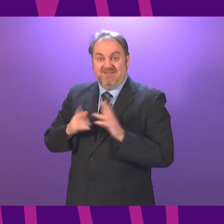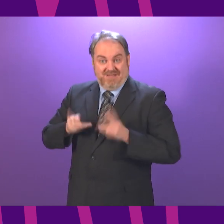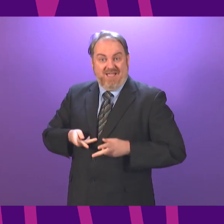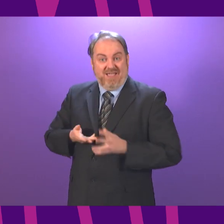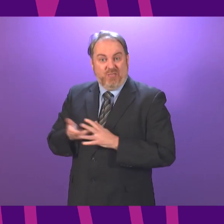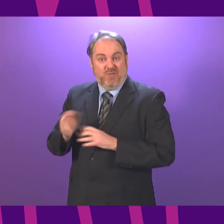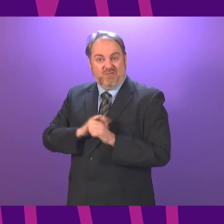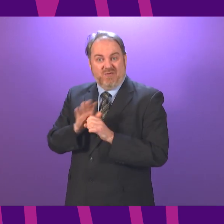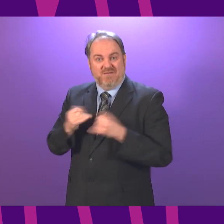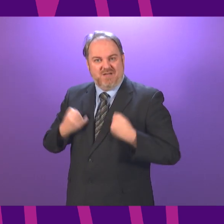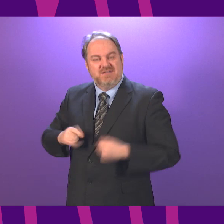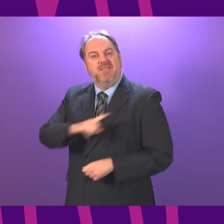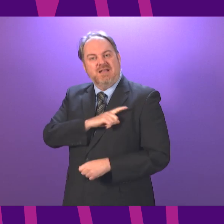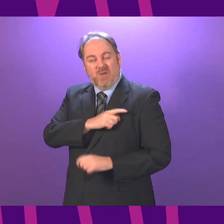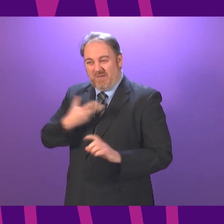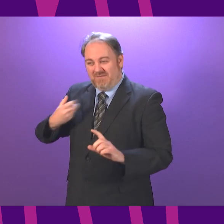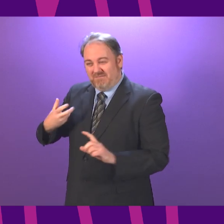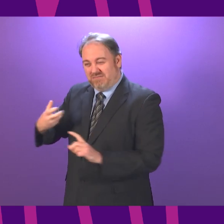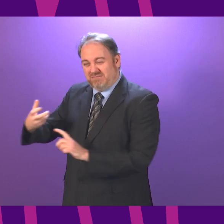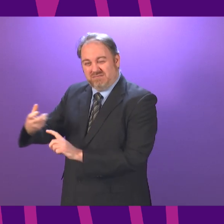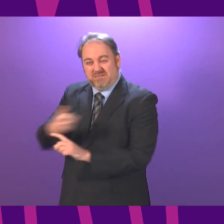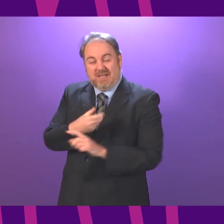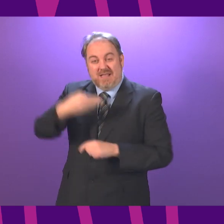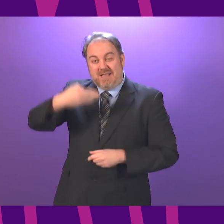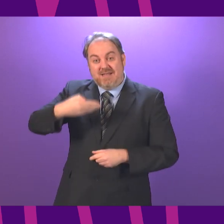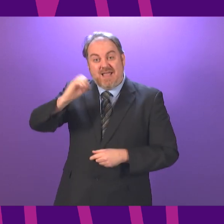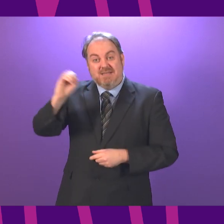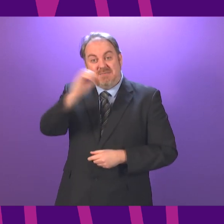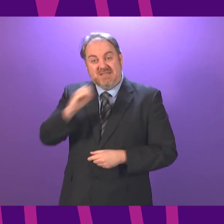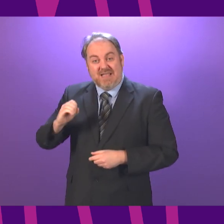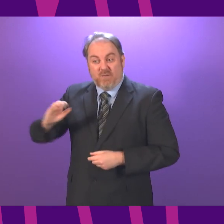with the first dose more than 90 per cent of those elderly residents of care homes.